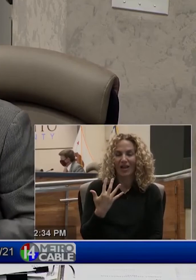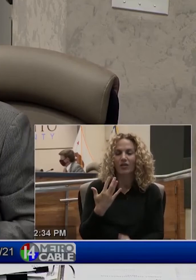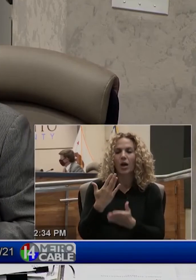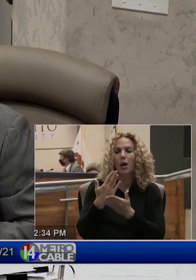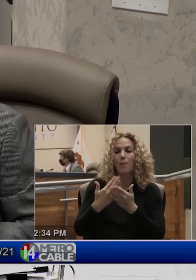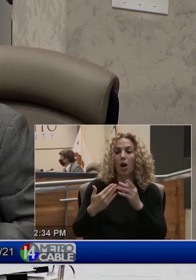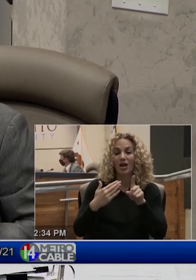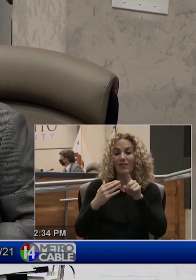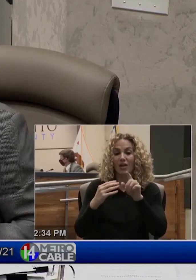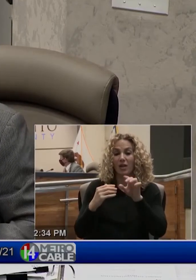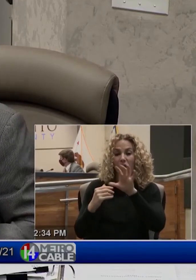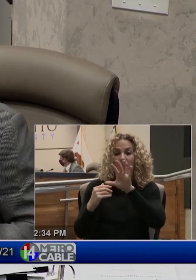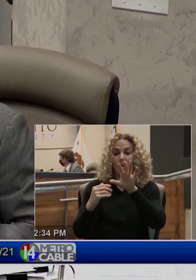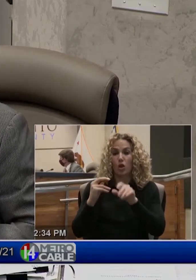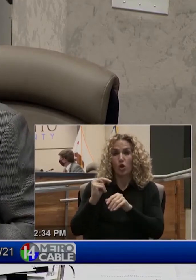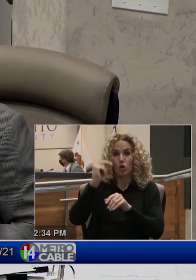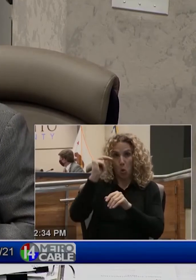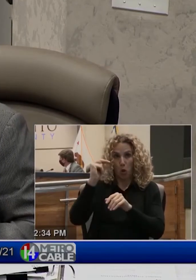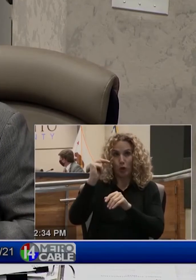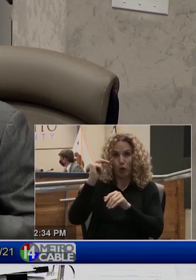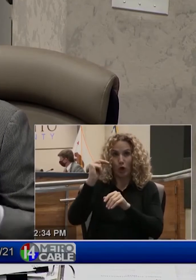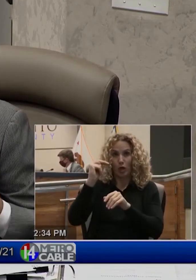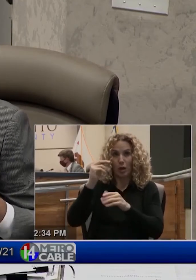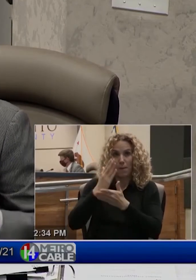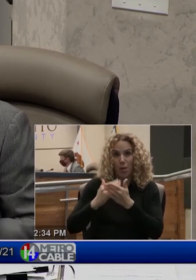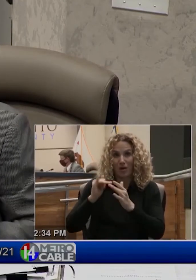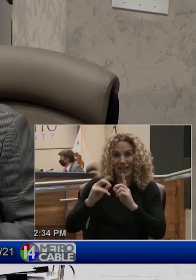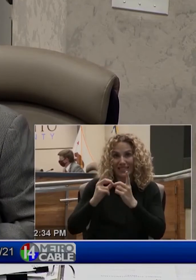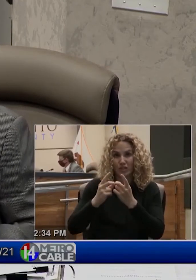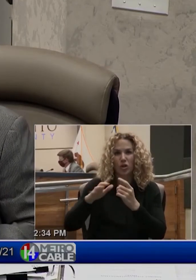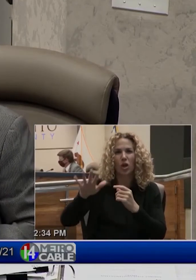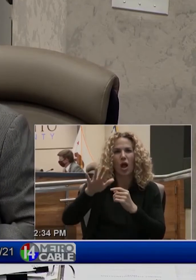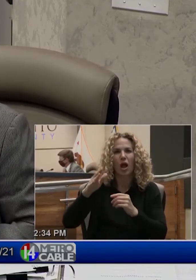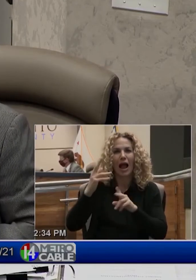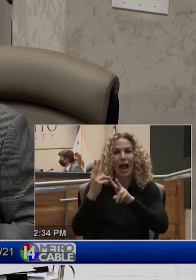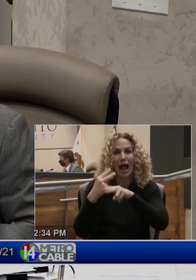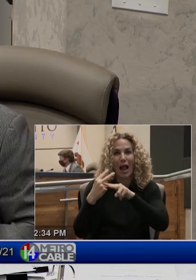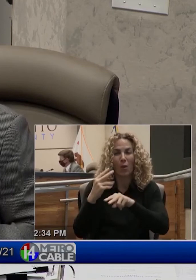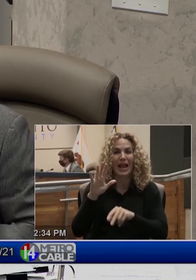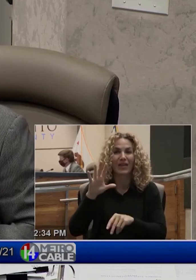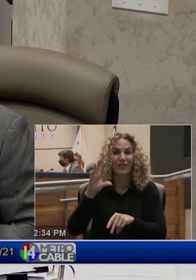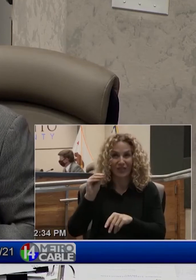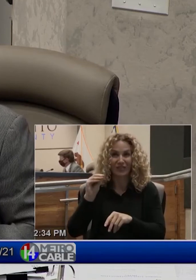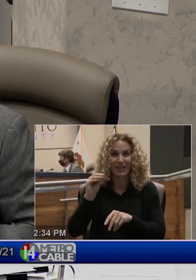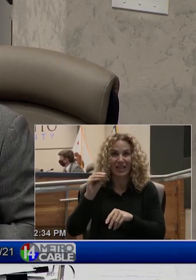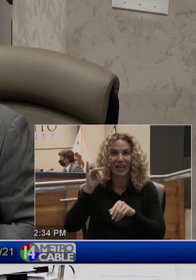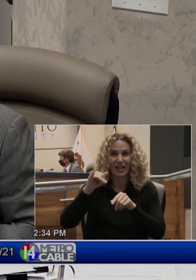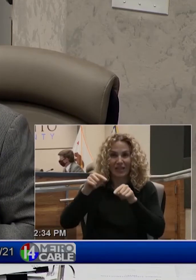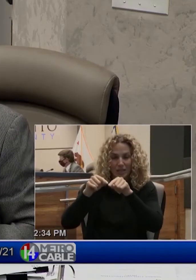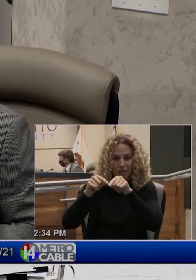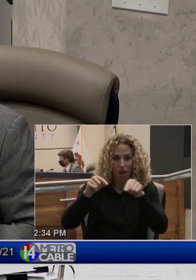OF DISTRICT FIVE AND PART OF BEING IN NORTHERN PART AND THOSE